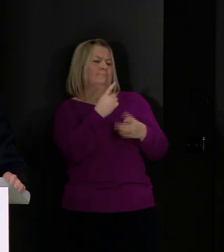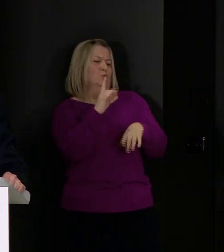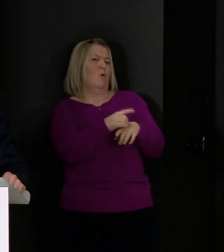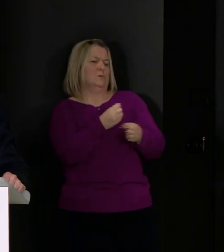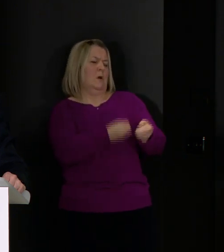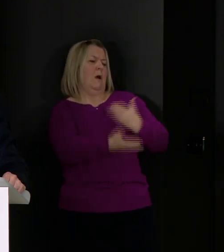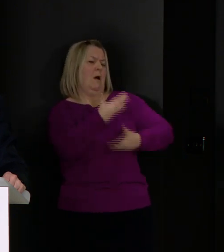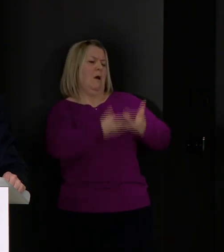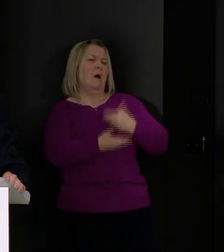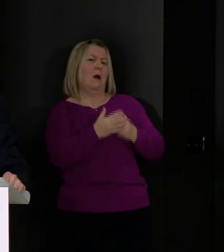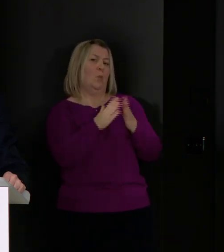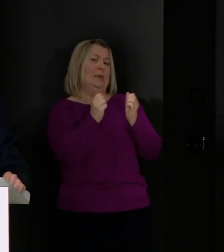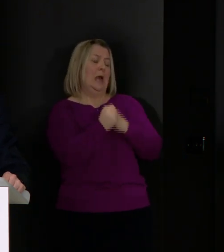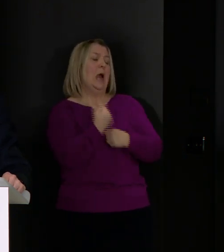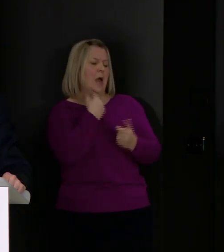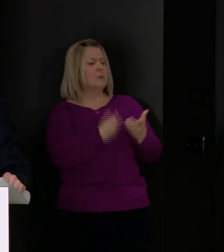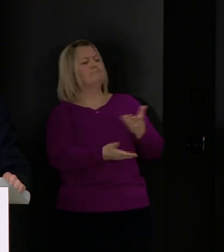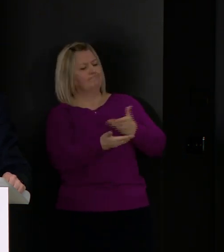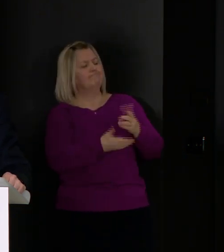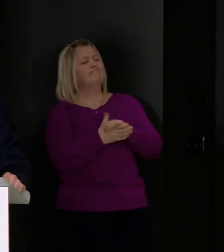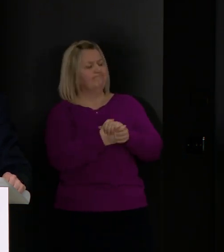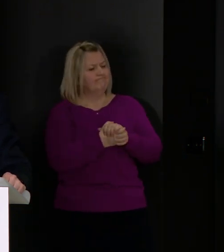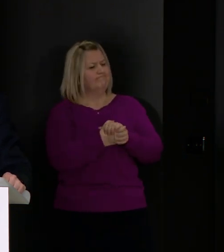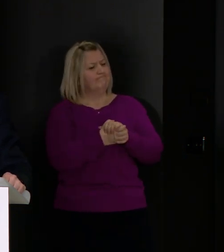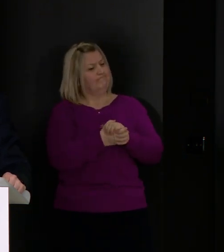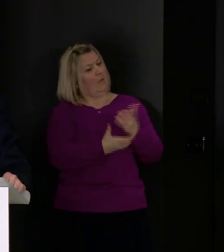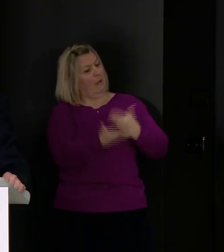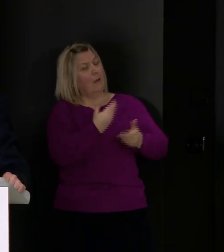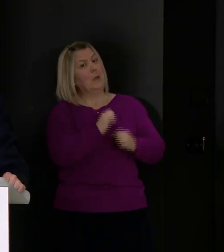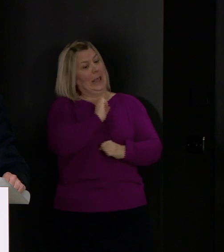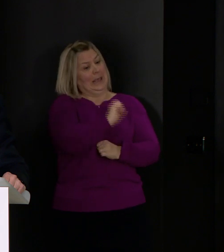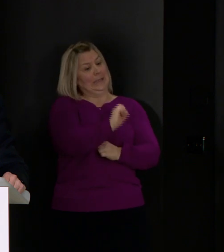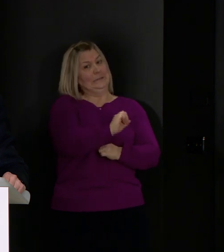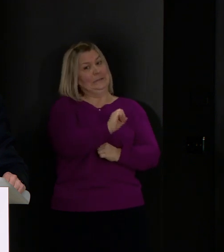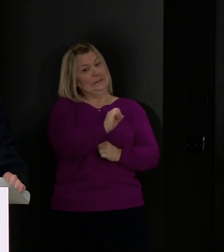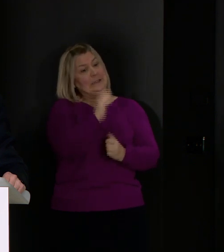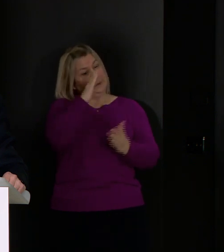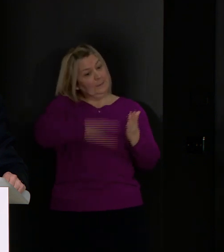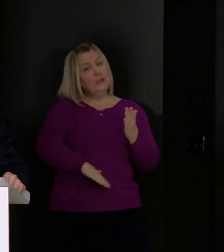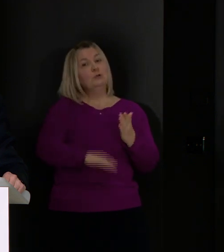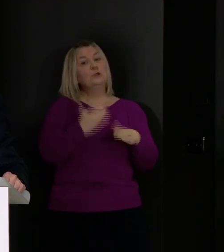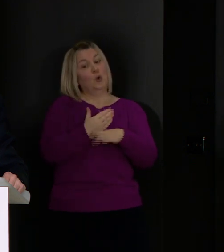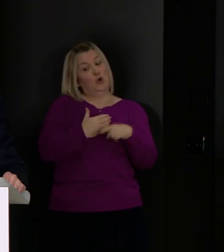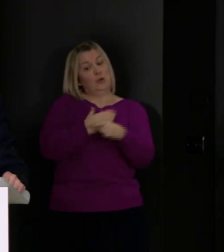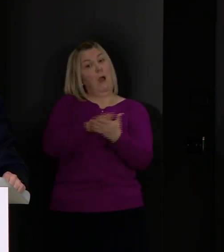experience of working in a hub in Inverness, and what he described to me was